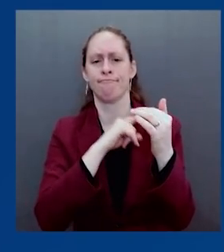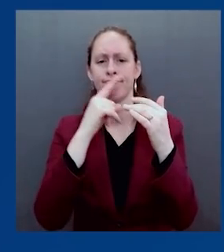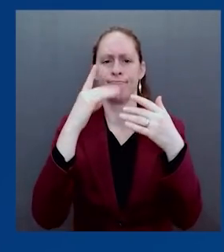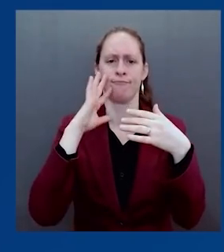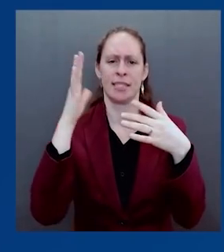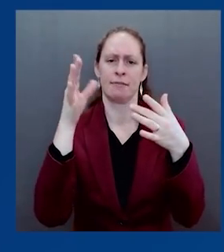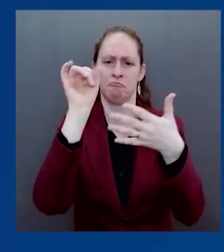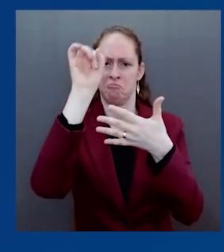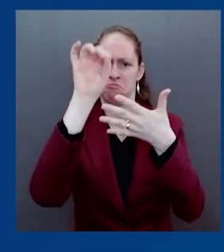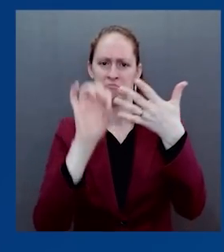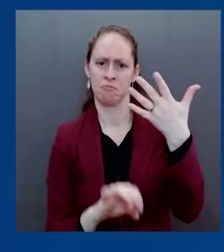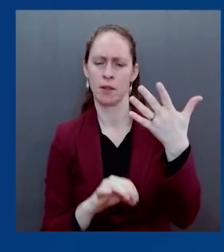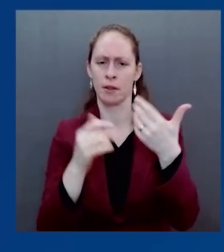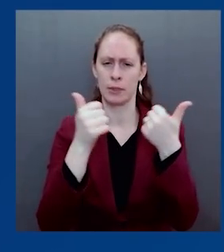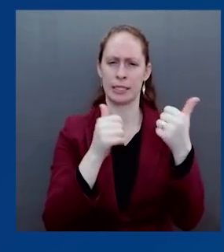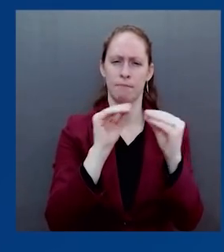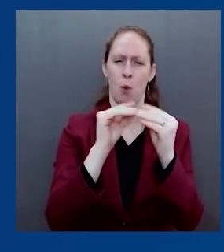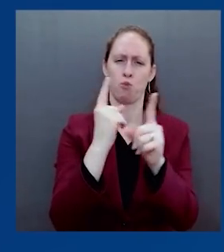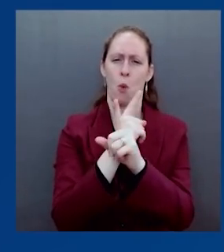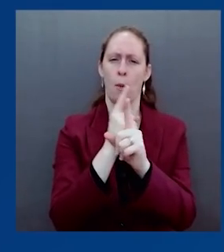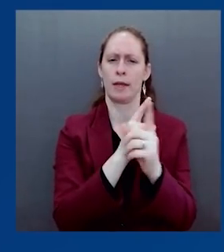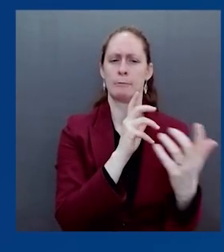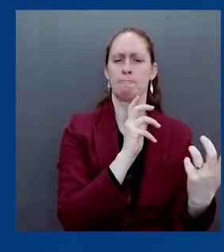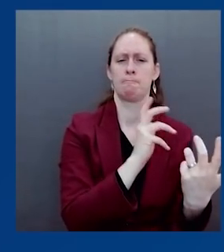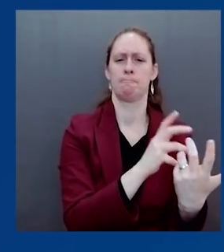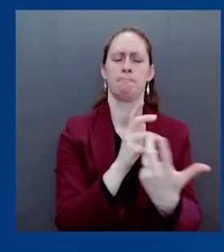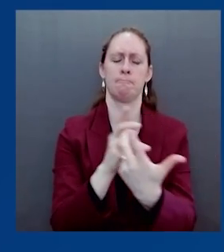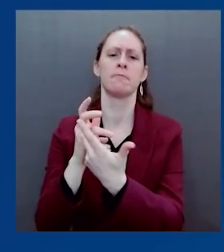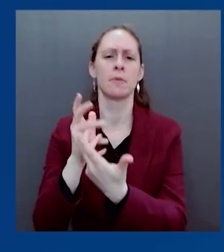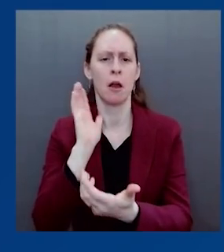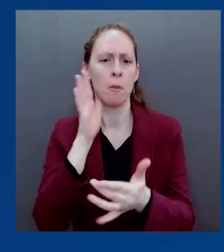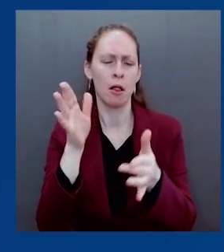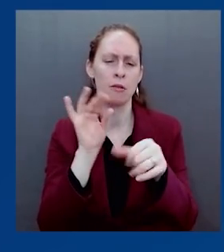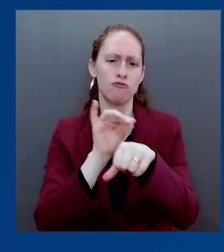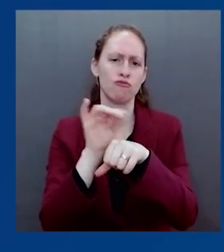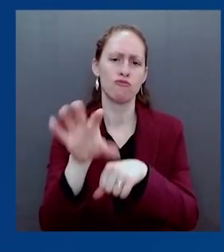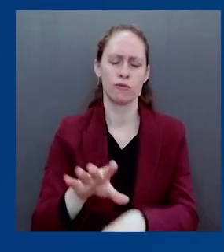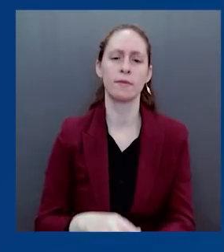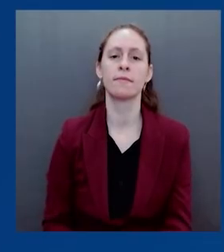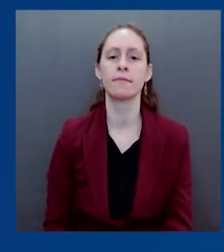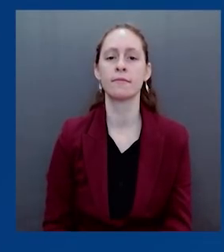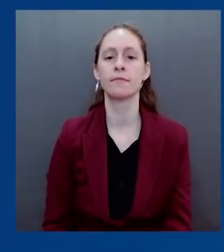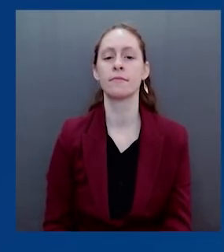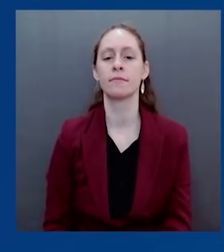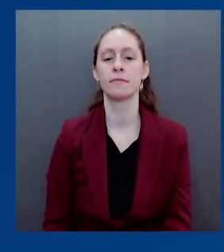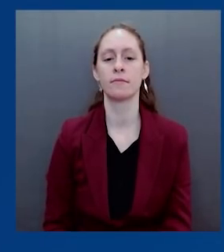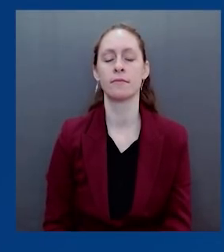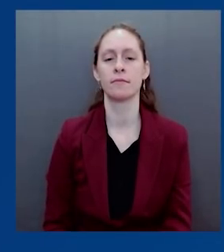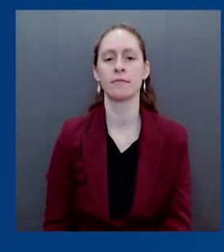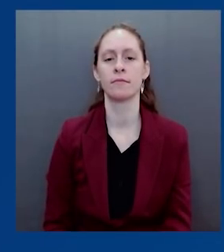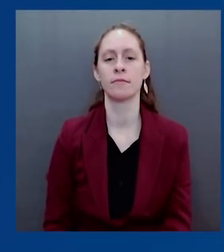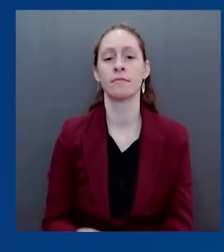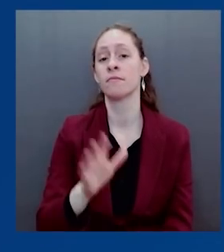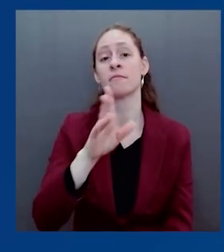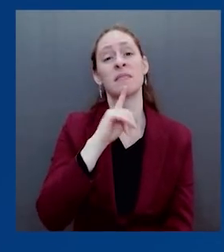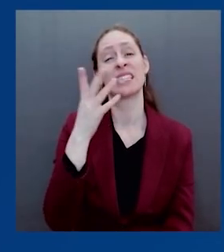is the right one for them. But most importantly, we want to highlight that the best mask for you is the one that you can wear comfortably.